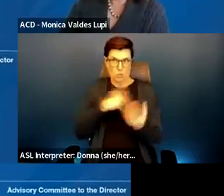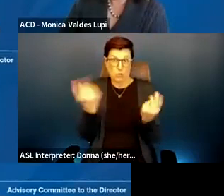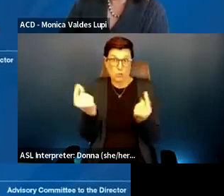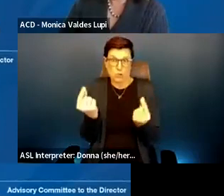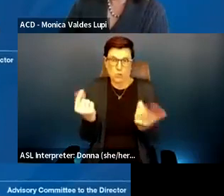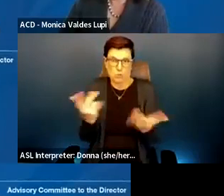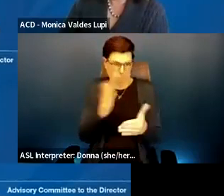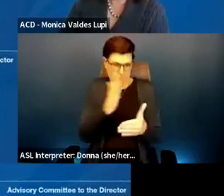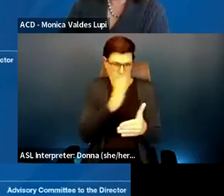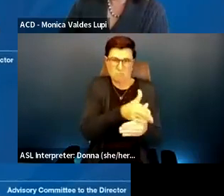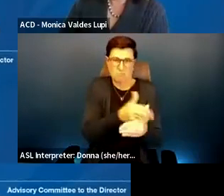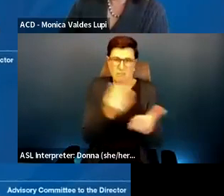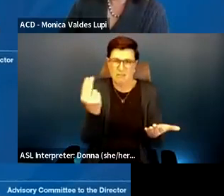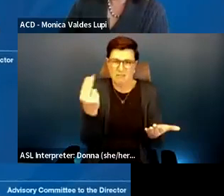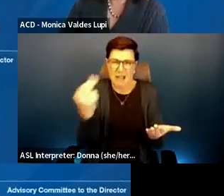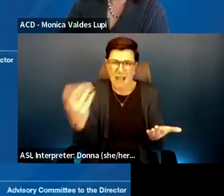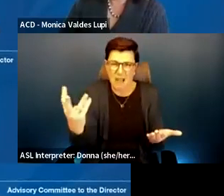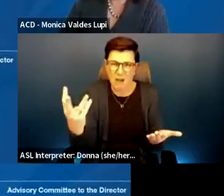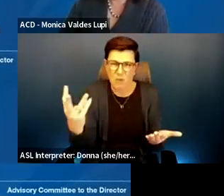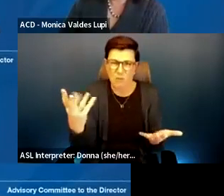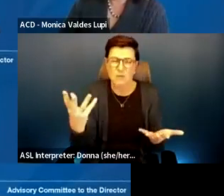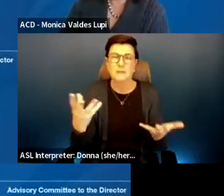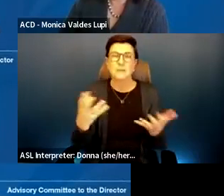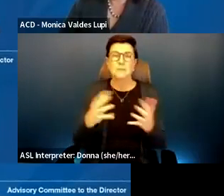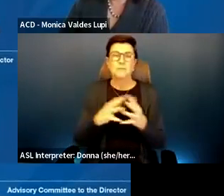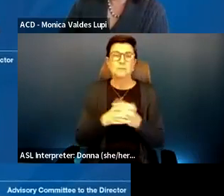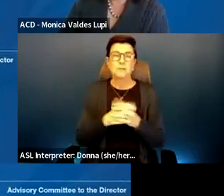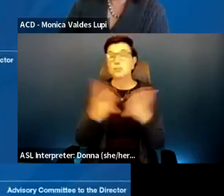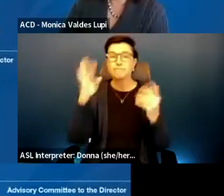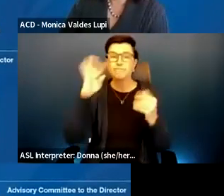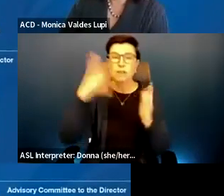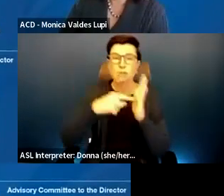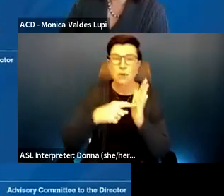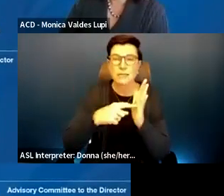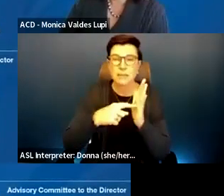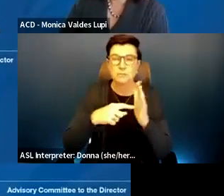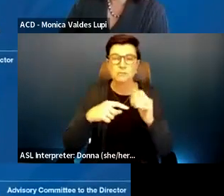when there is a tragedy of a public figure,